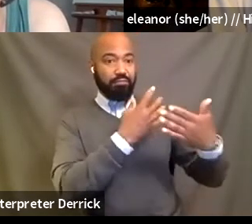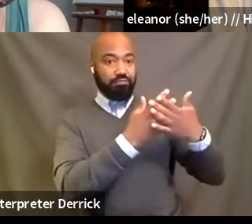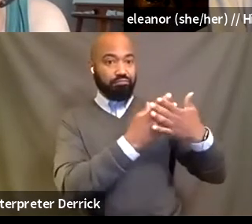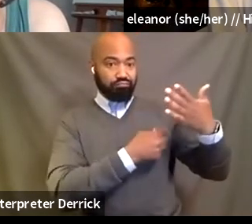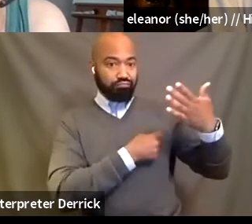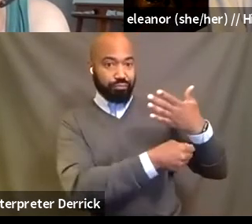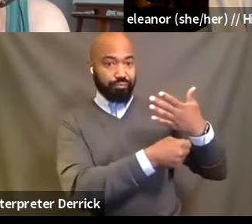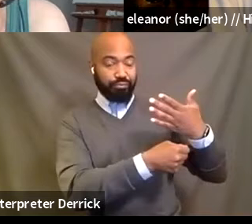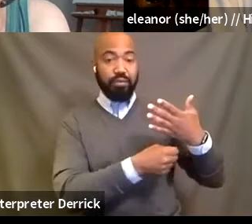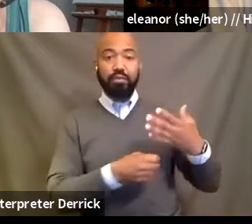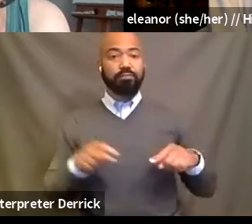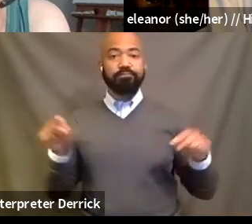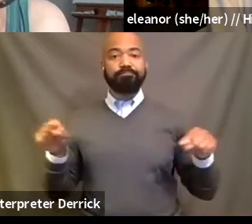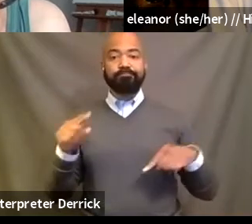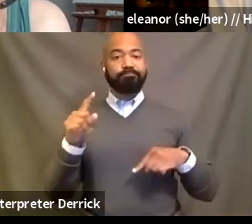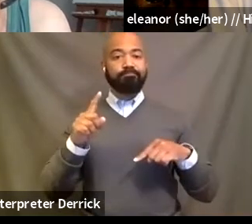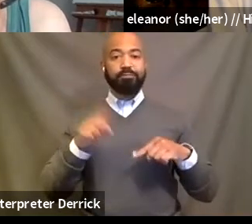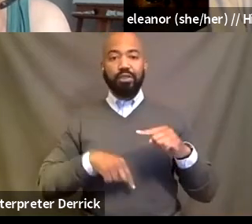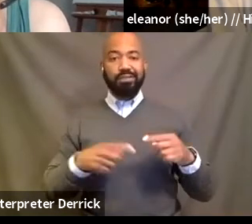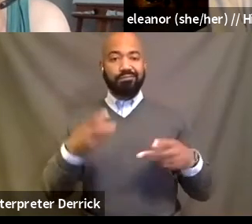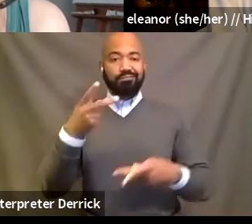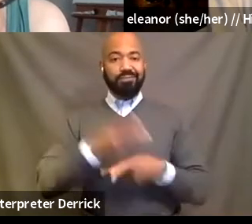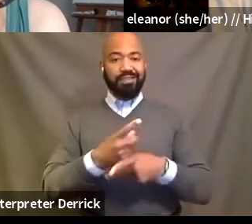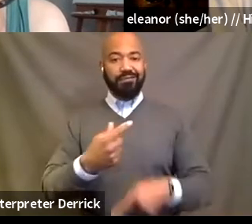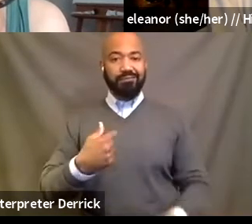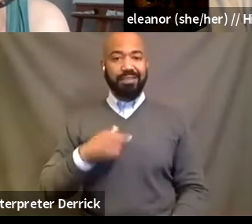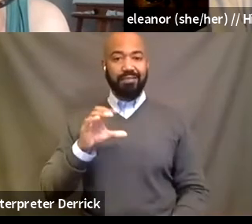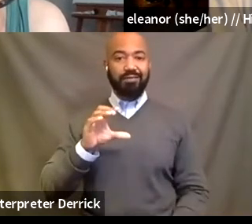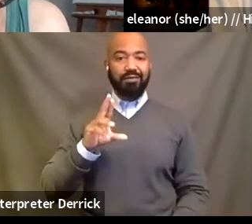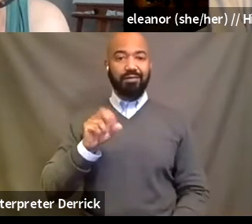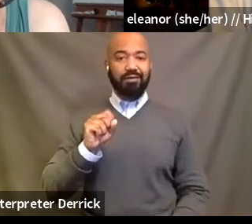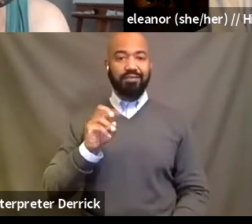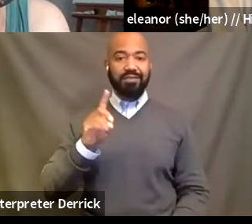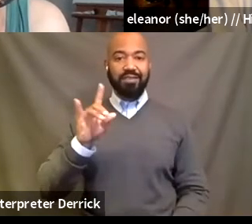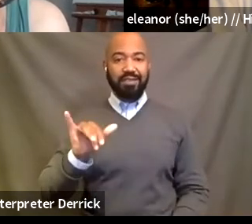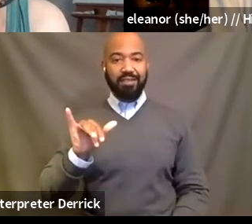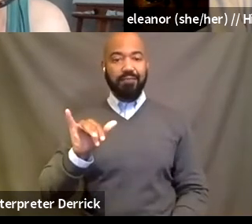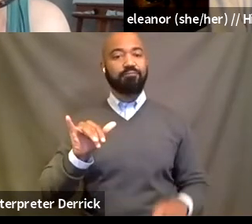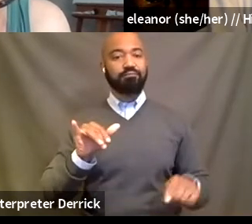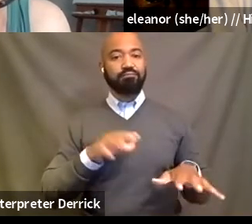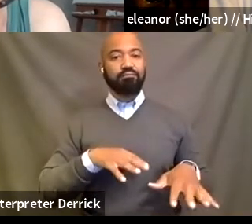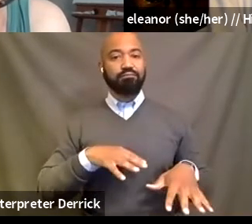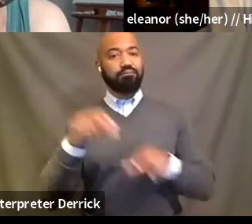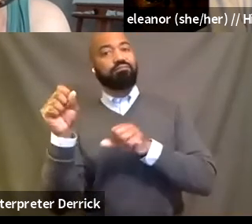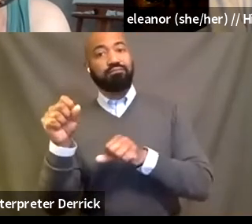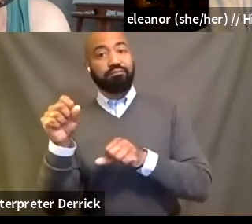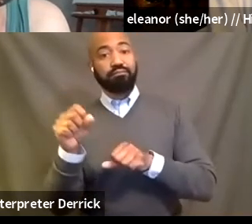x (they/themme): But was never formally adopted but was considered a ward of the State until I was 18.